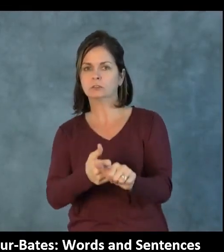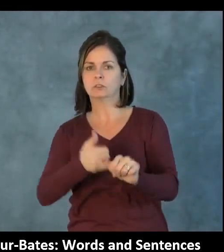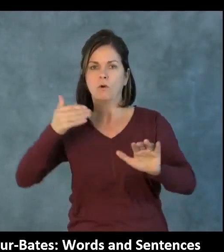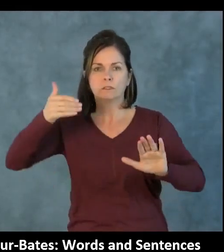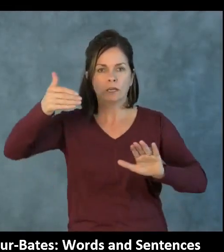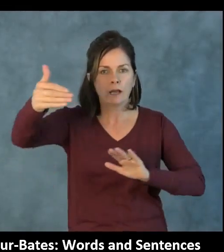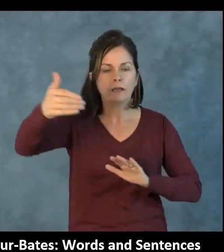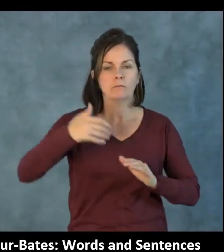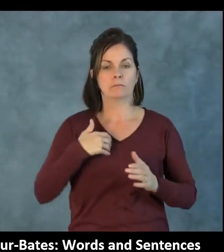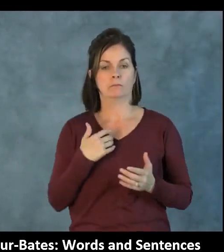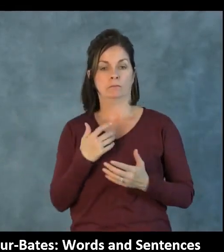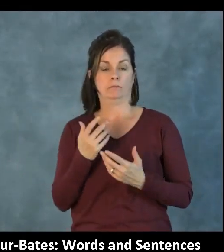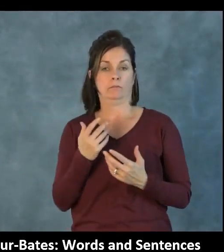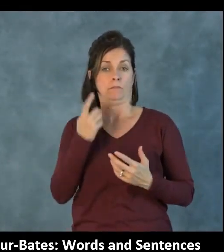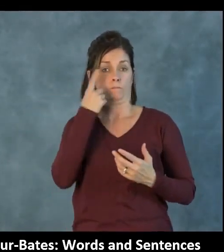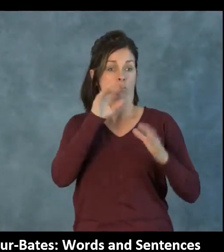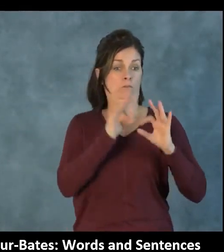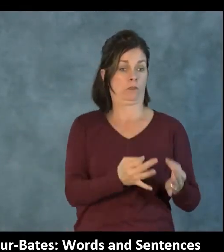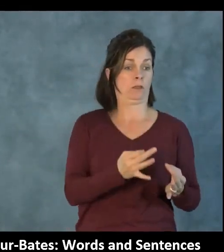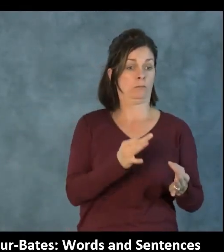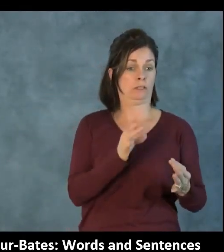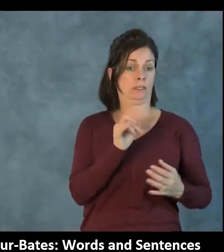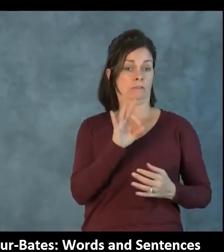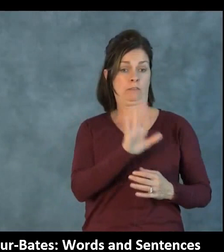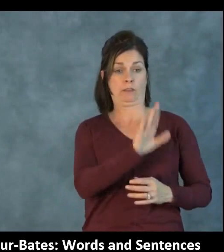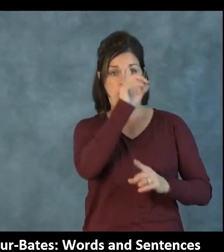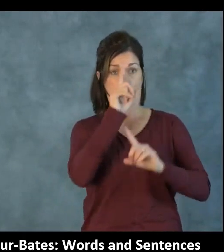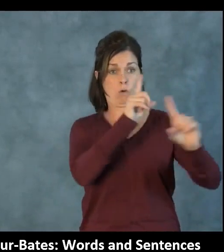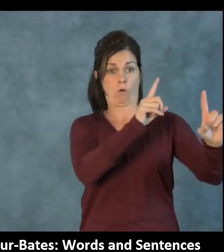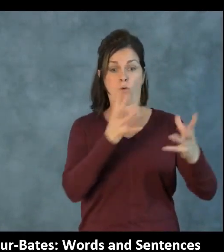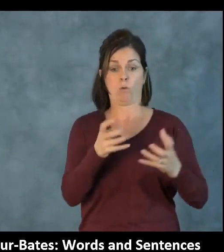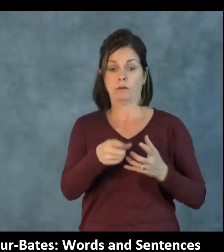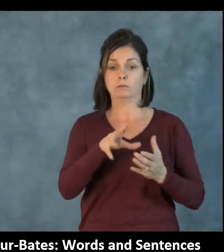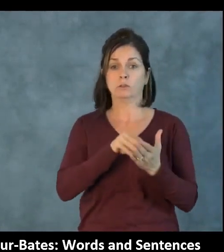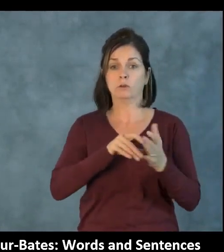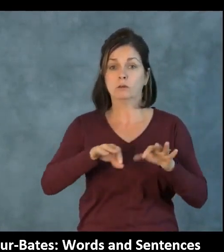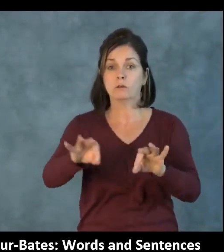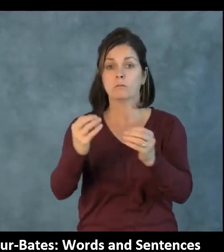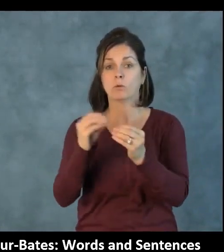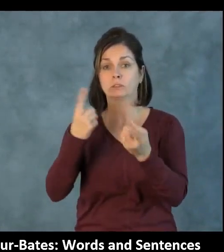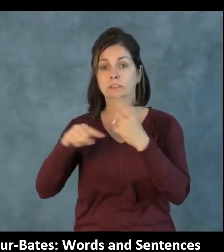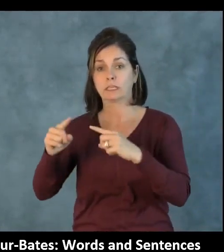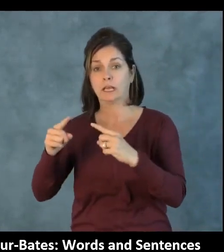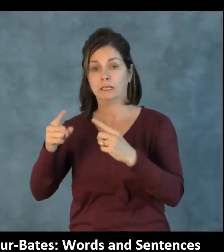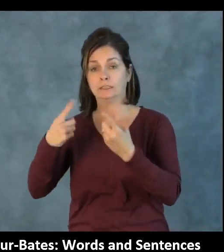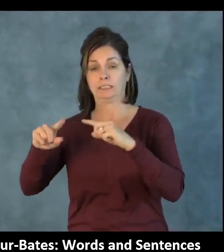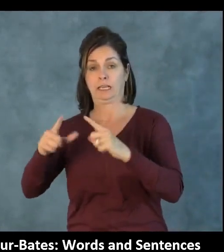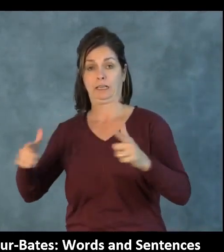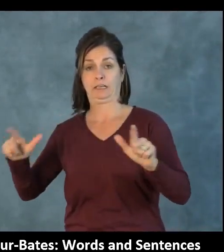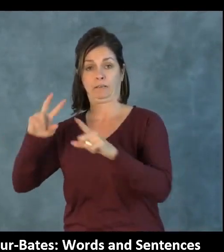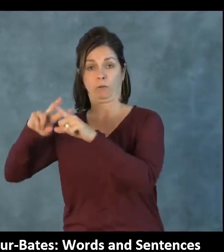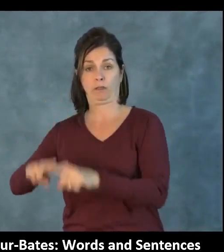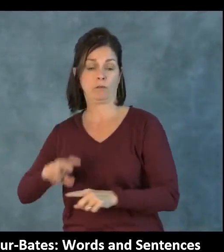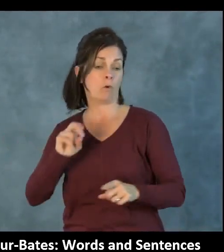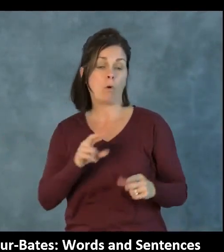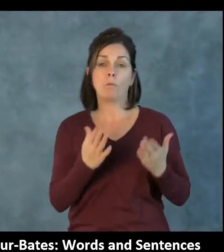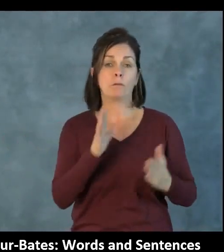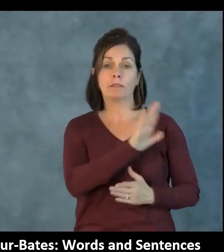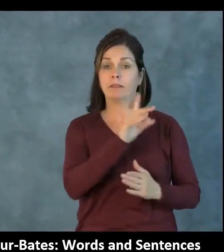will acquire more sign vocabulary or is hoping their child will make more of a transition to spoken language.